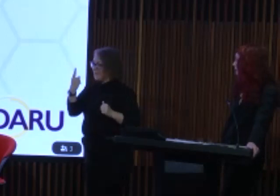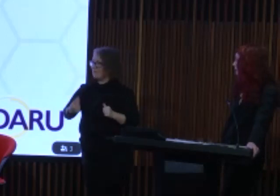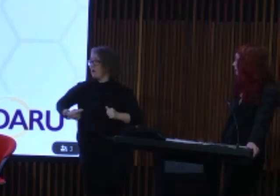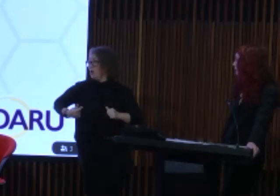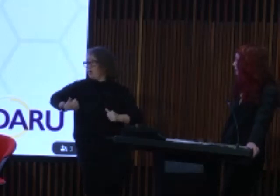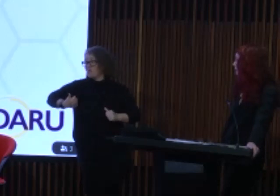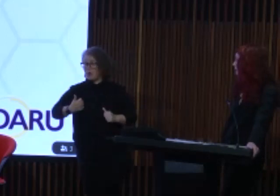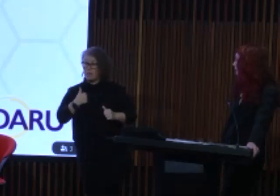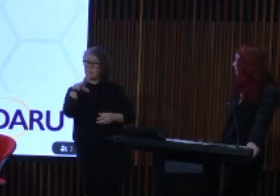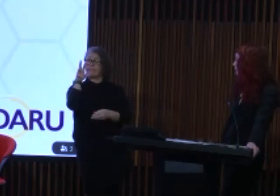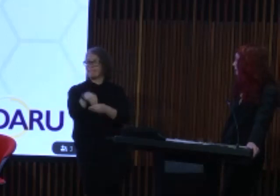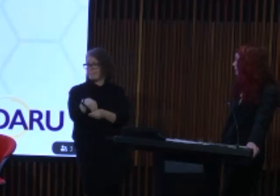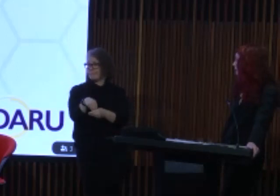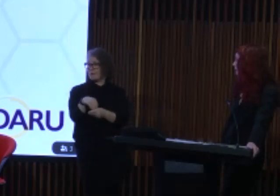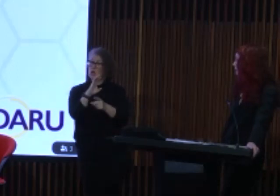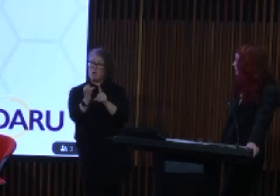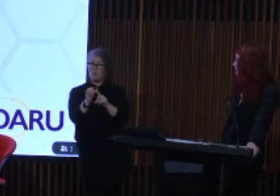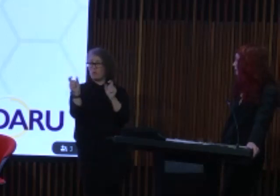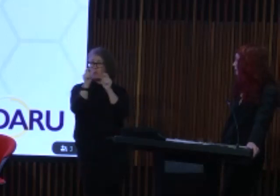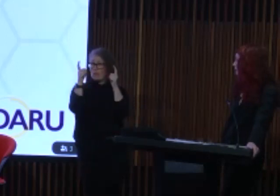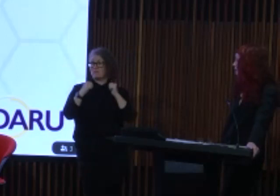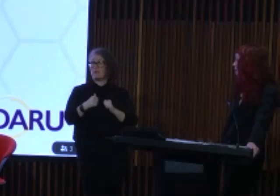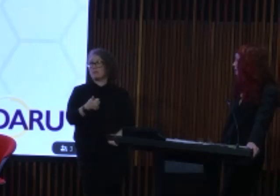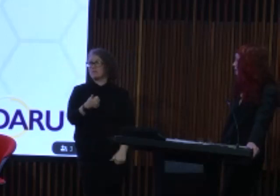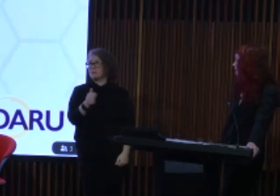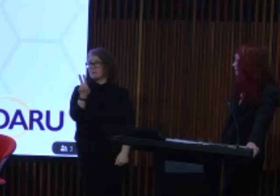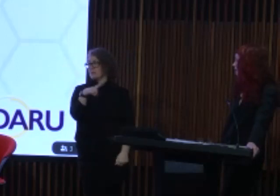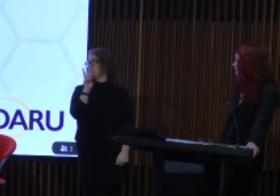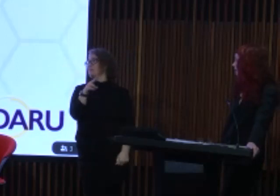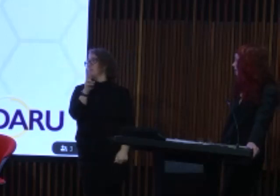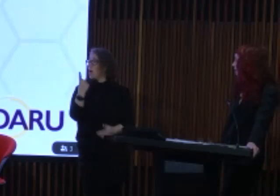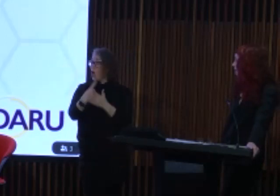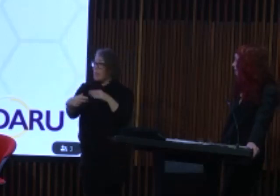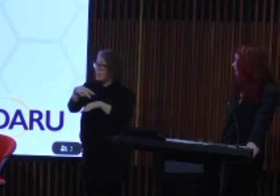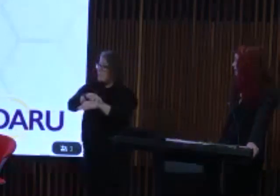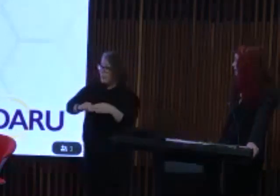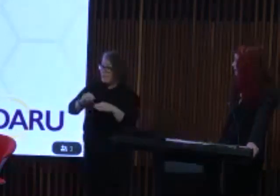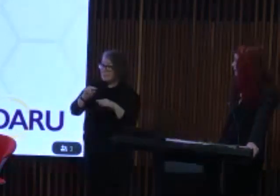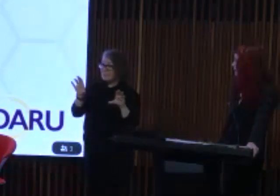on a cultural awareness course, so it's not just the police force, you know it's everywhere.